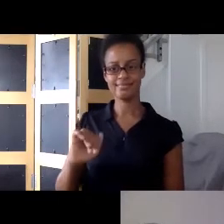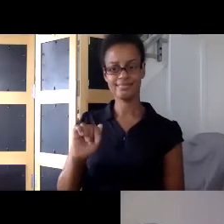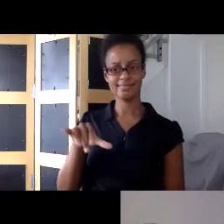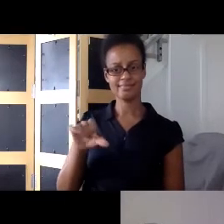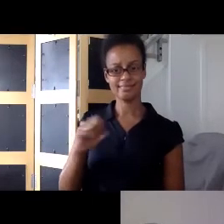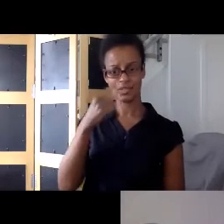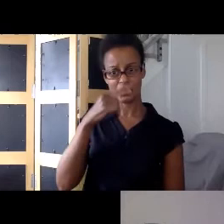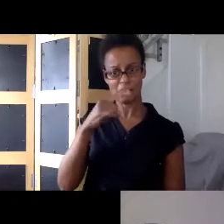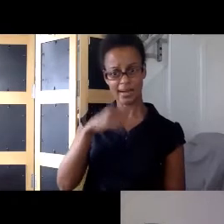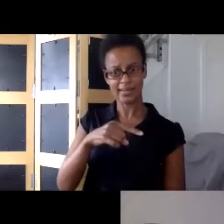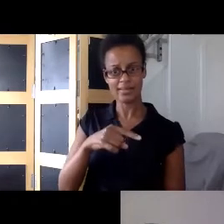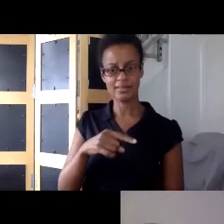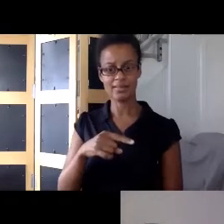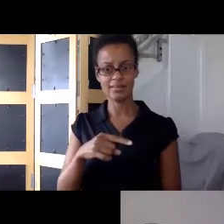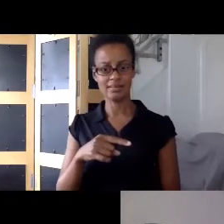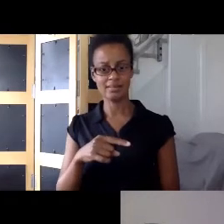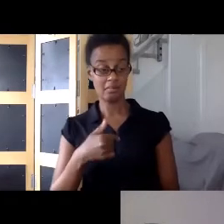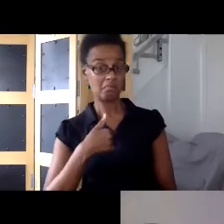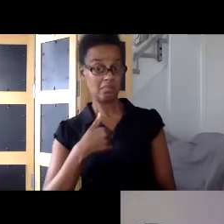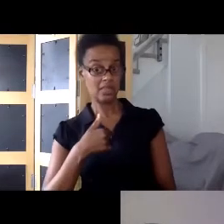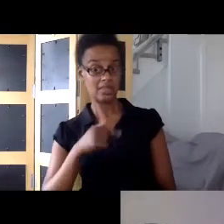You want me to share? Sure. No problem, I'll share mine.